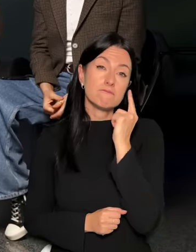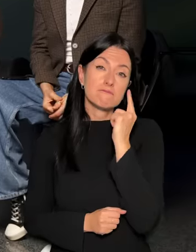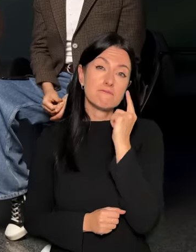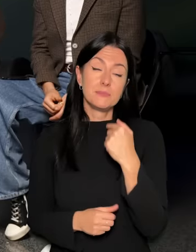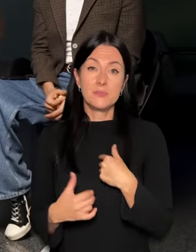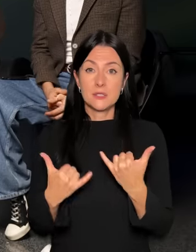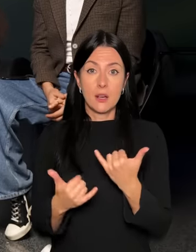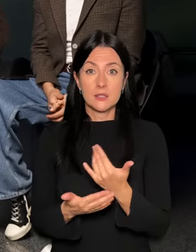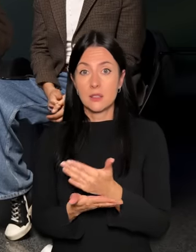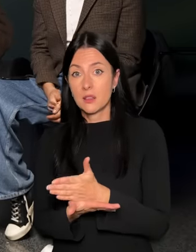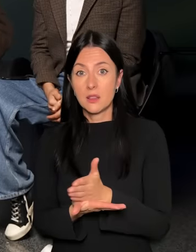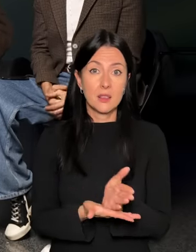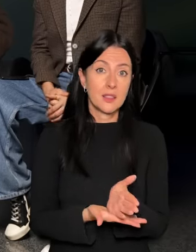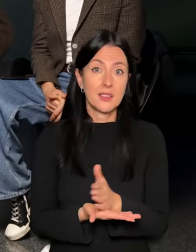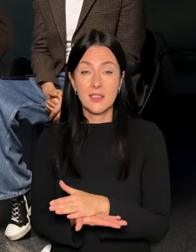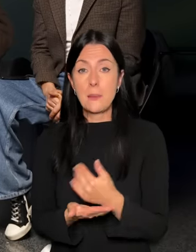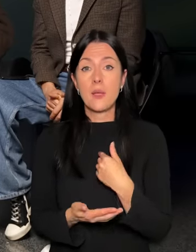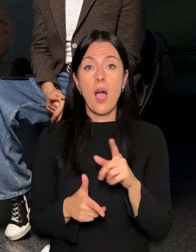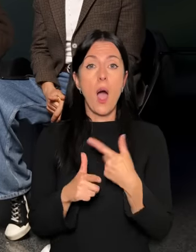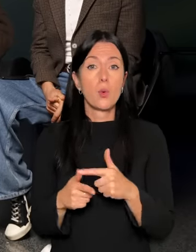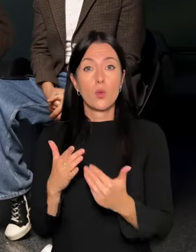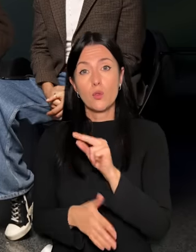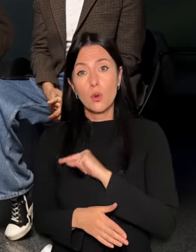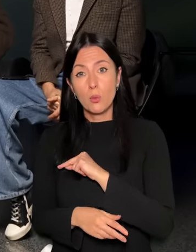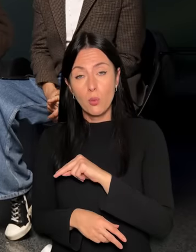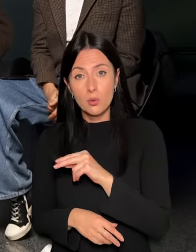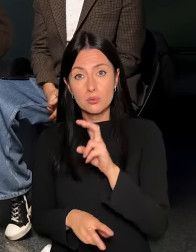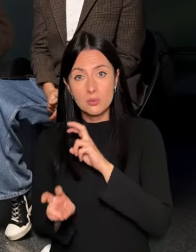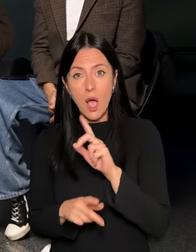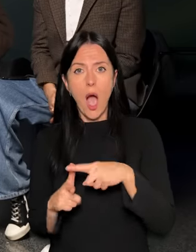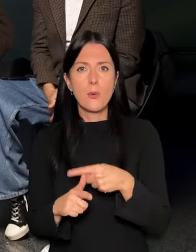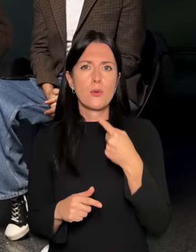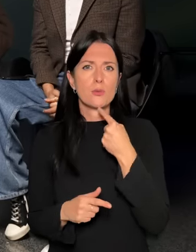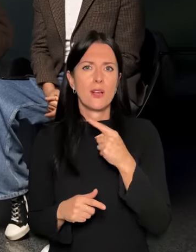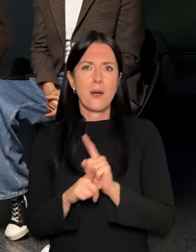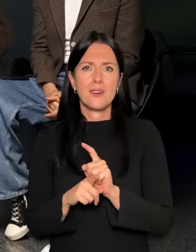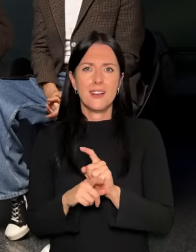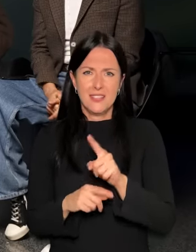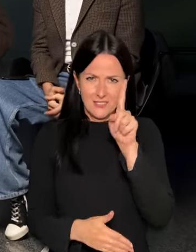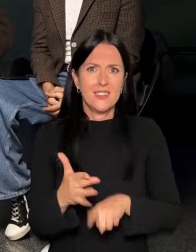So, I thought, "I'm standing at a crossroads now, I can either look for a new job, or I can try to take a leap of faith